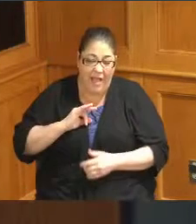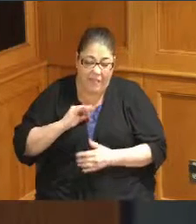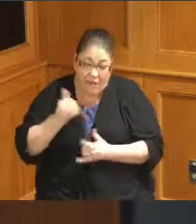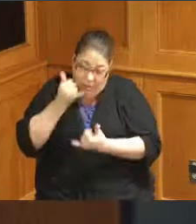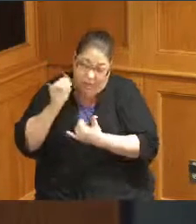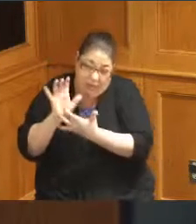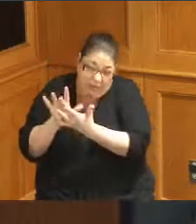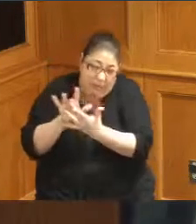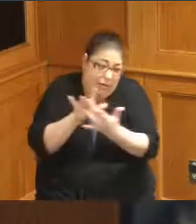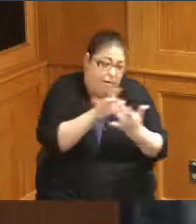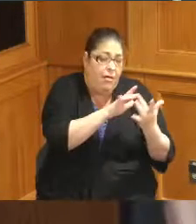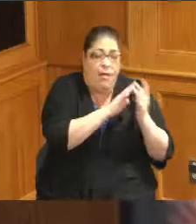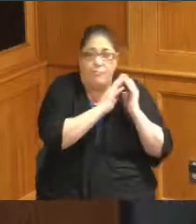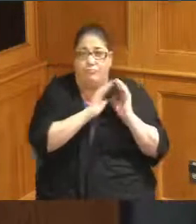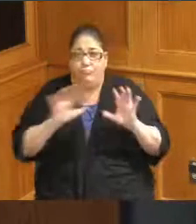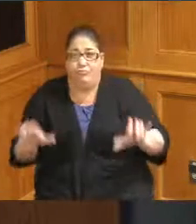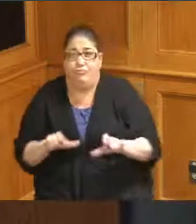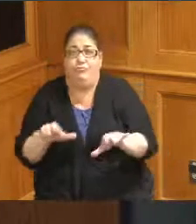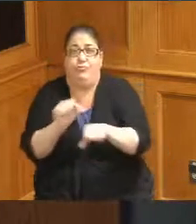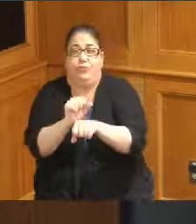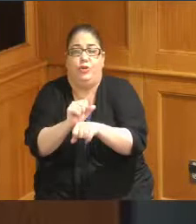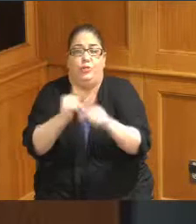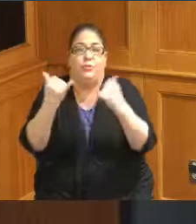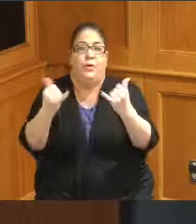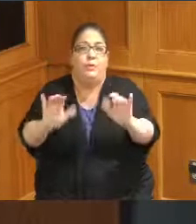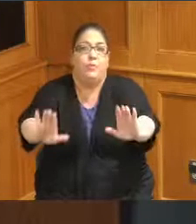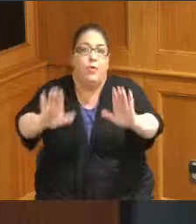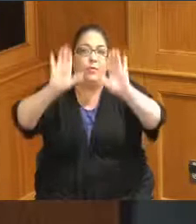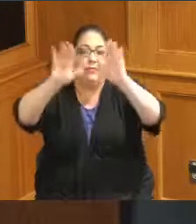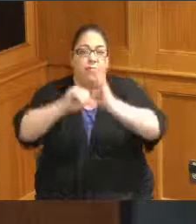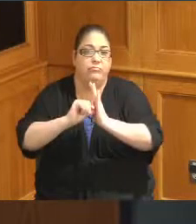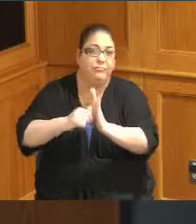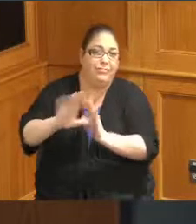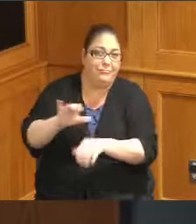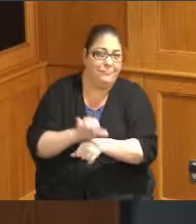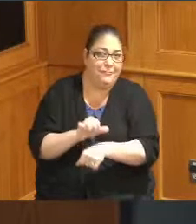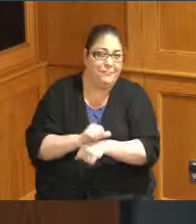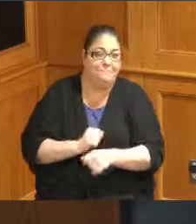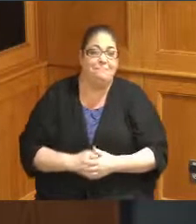for that work it was really great today and I want to highlight that and that's what it's all